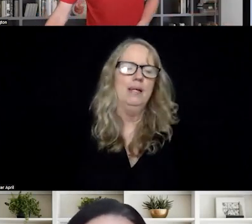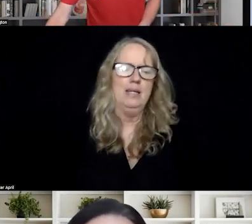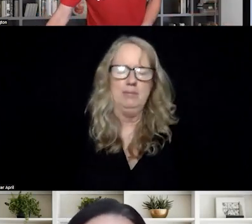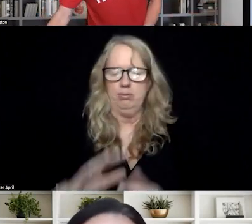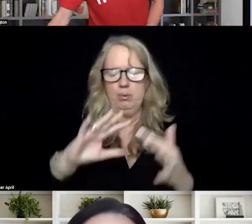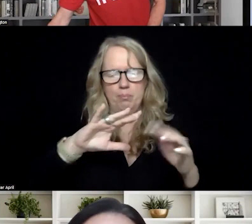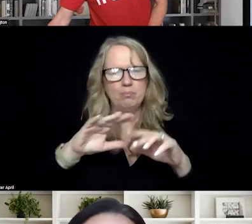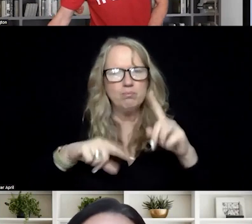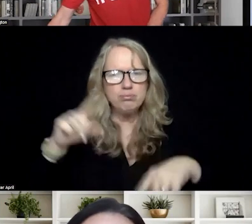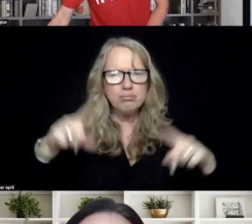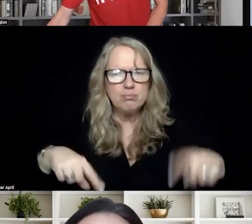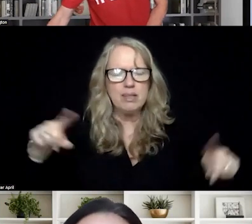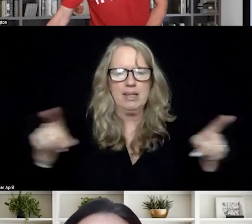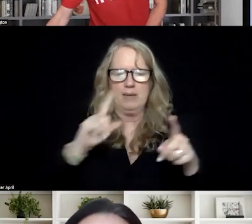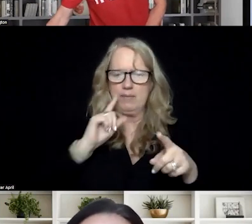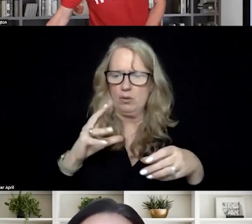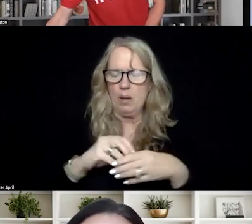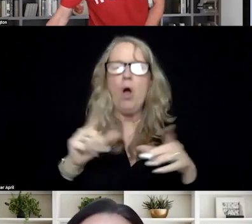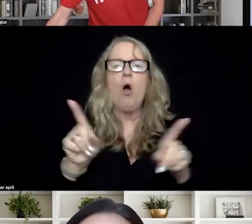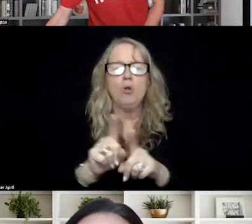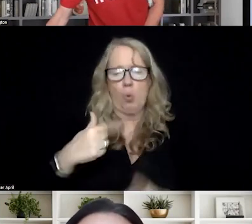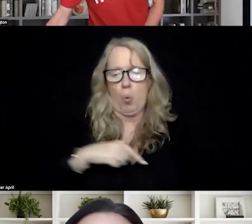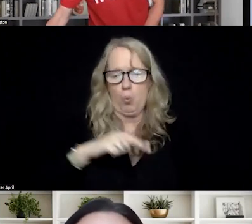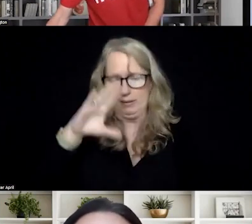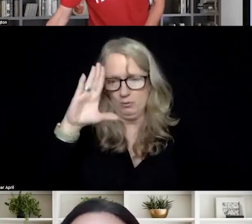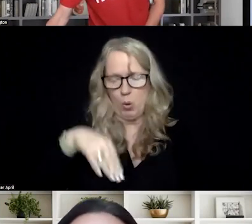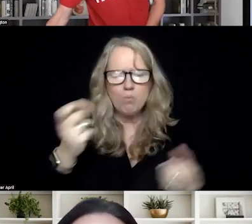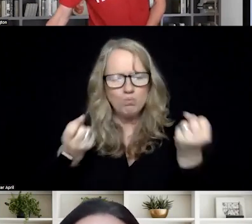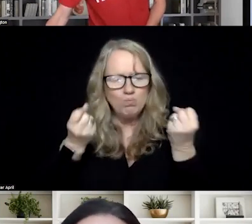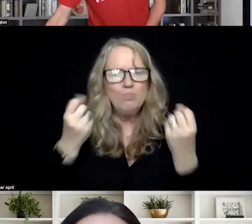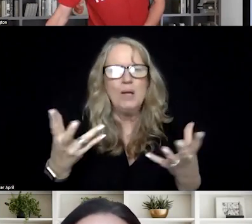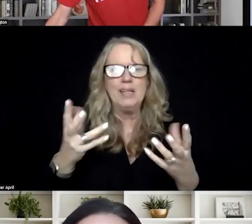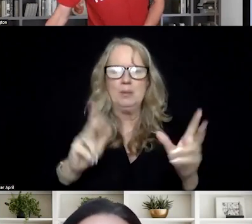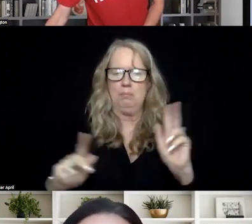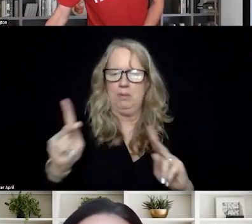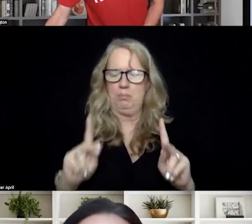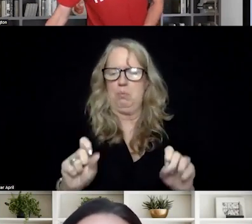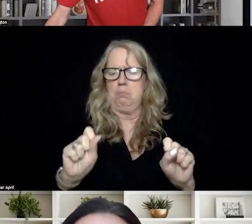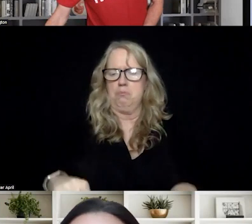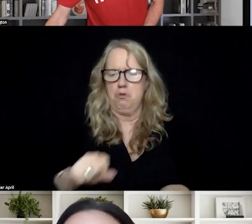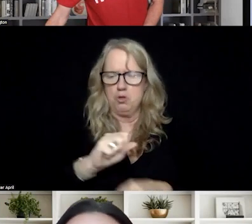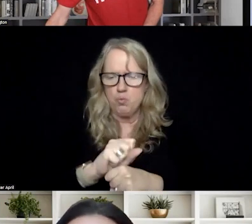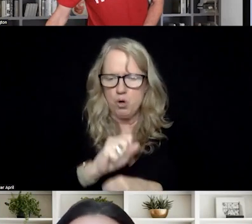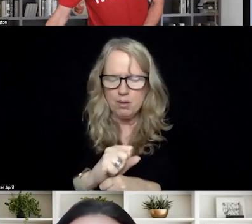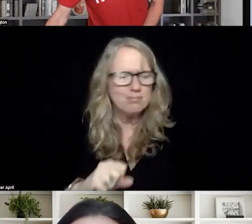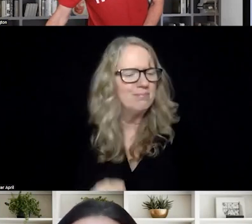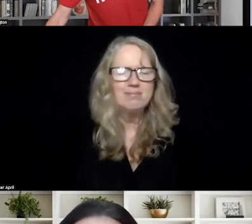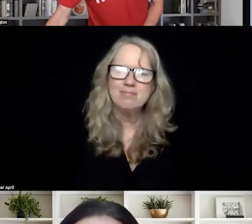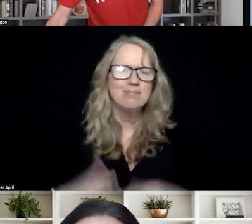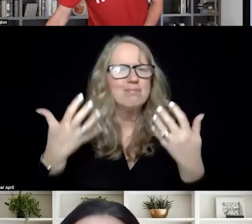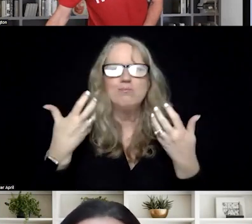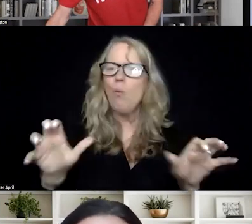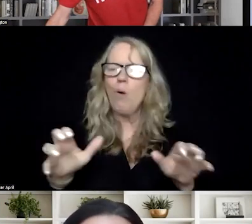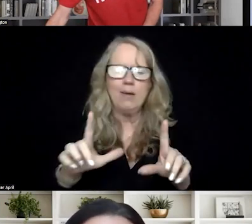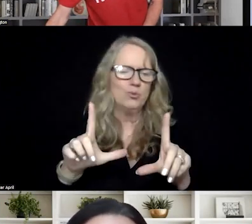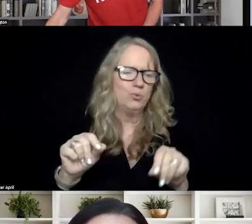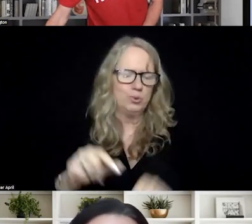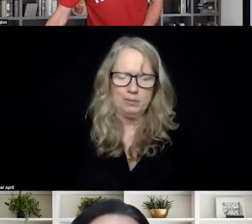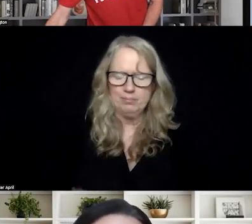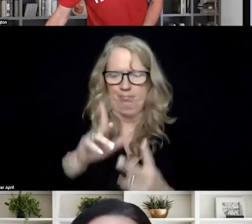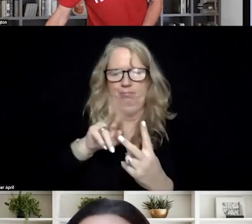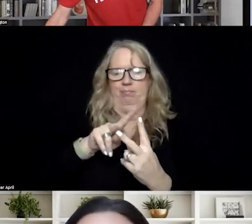CRISIS. WE KNOW THAT A LOT OF PEOPLE DON'T WANT TO GO OUT AND DO